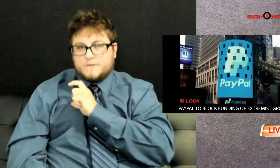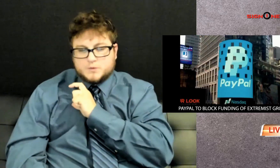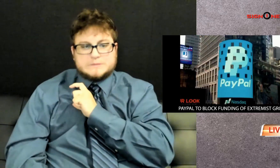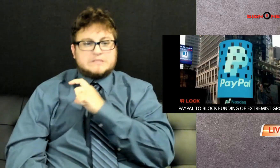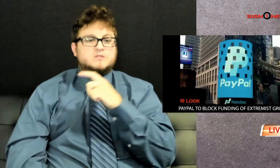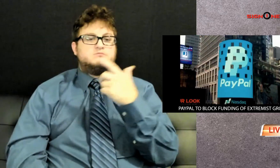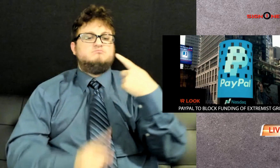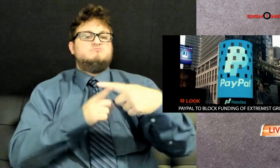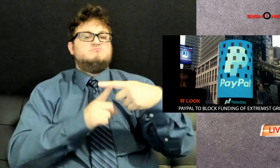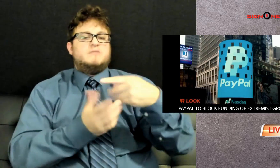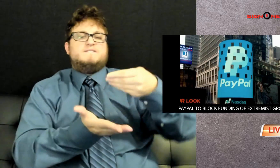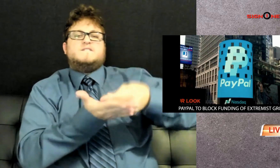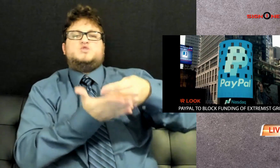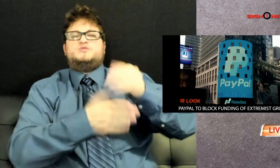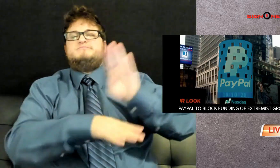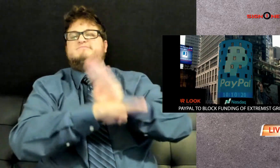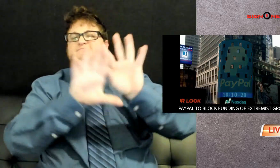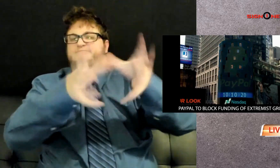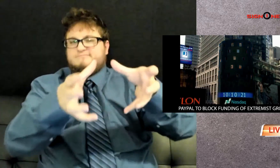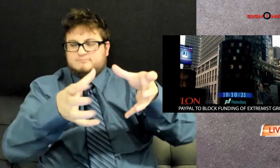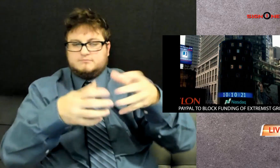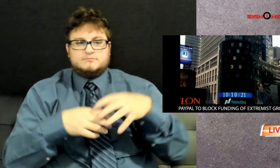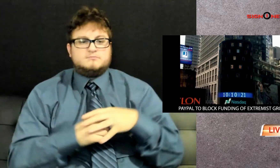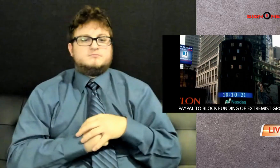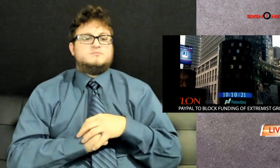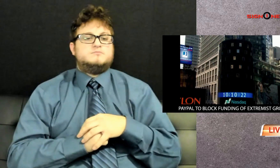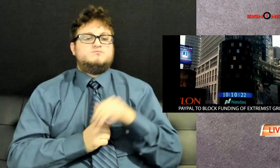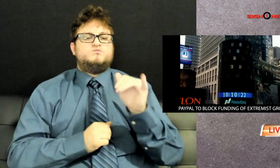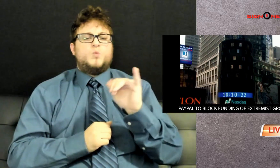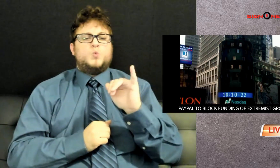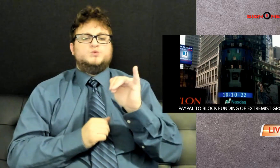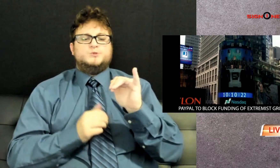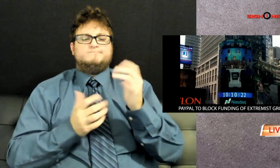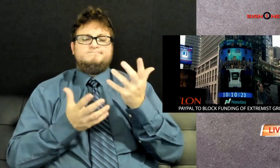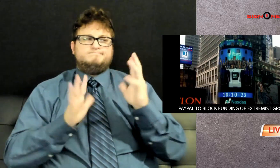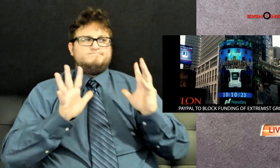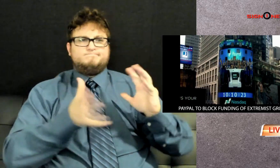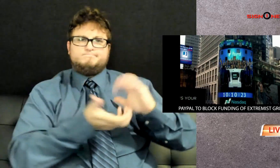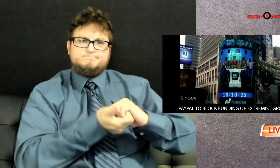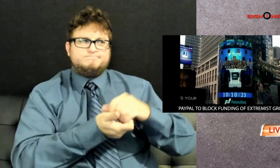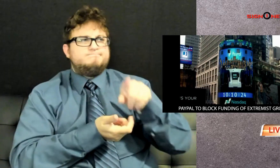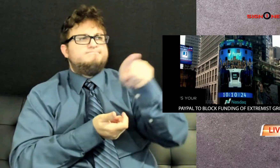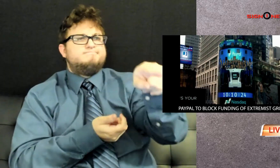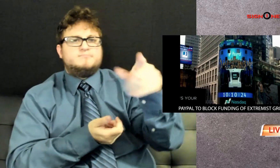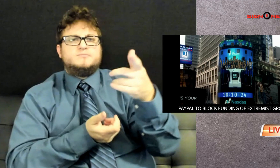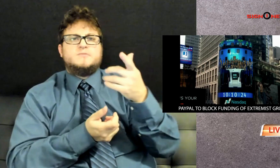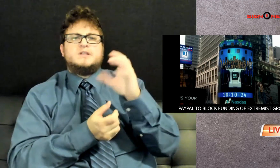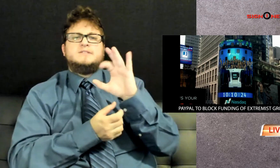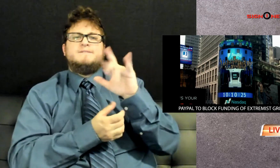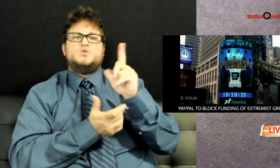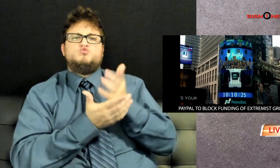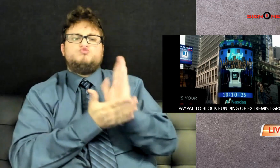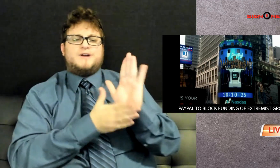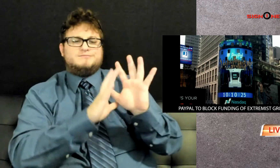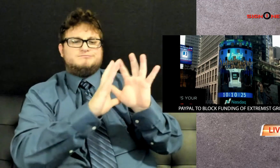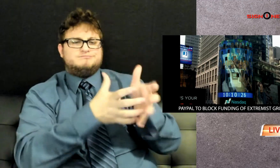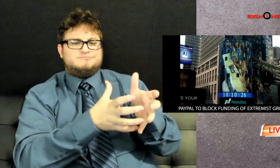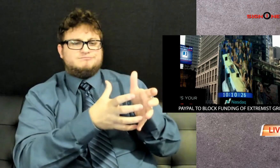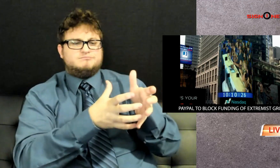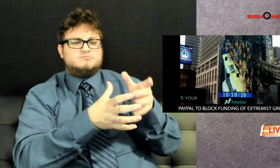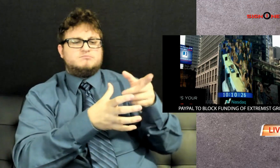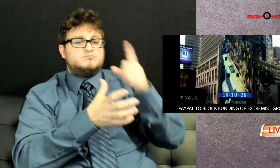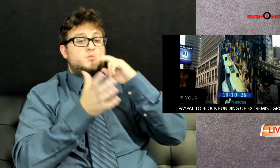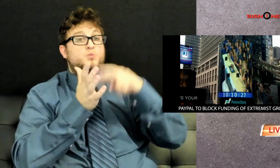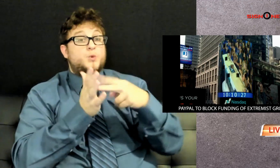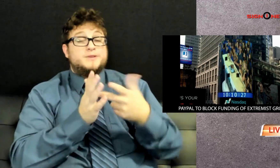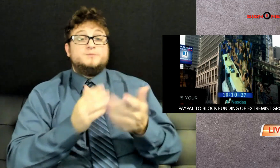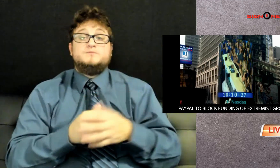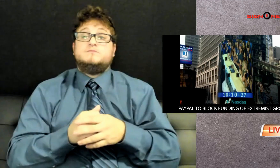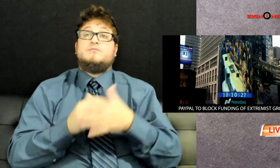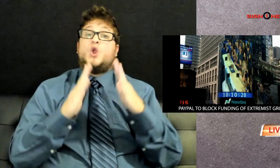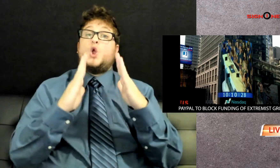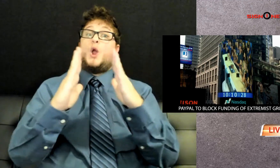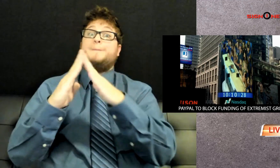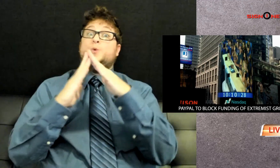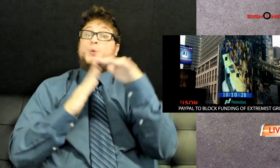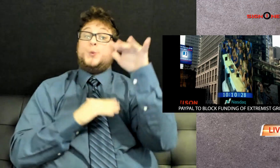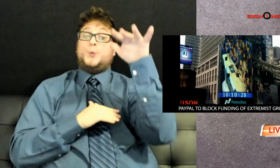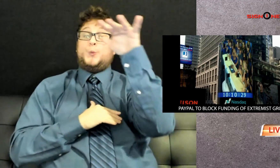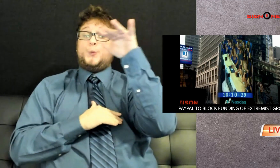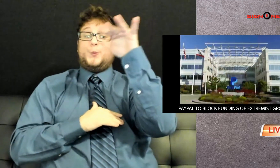gather will be shared with policymakers law enforcement and the financial industry as